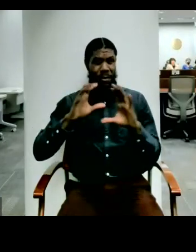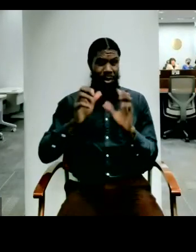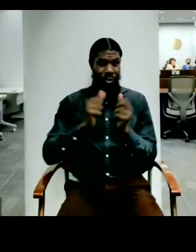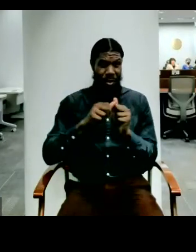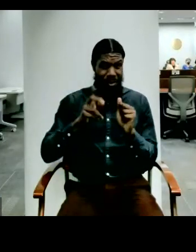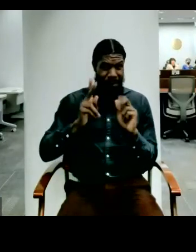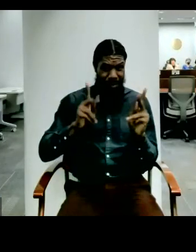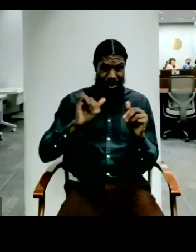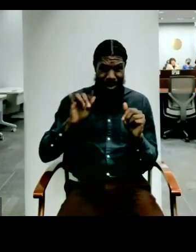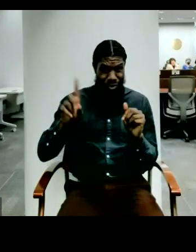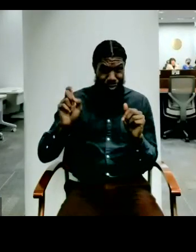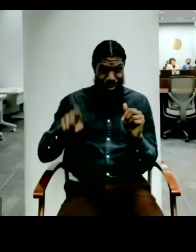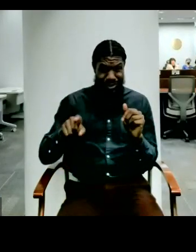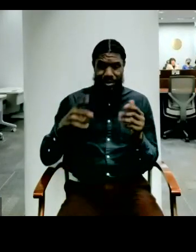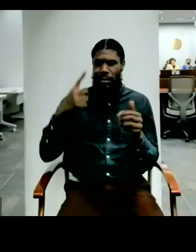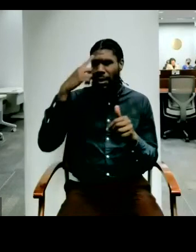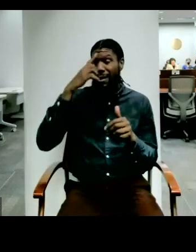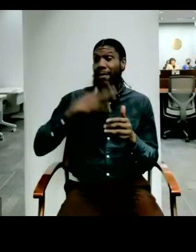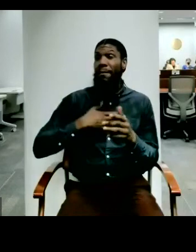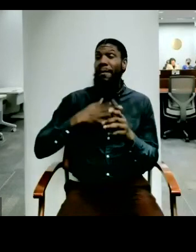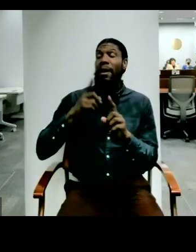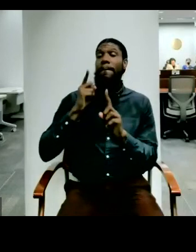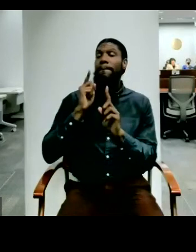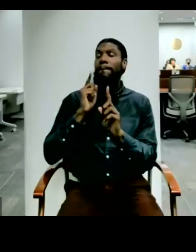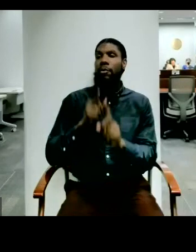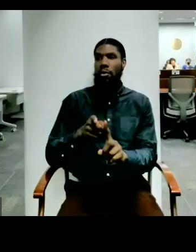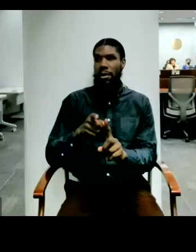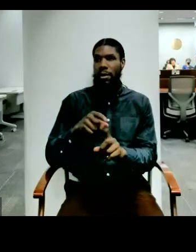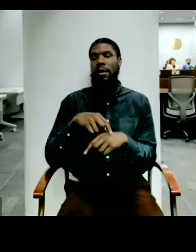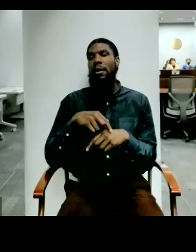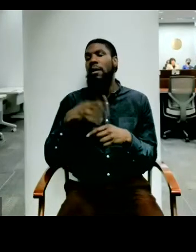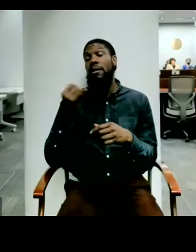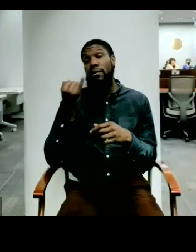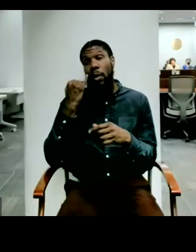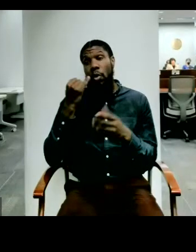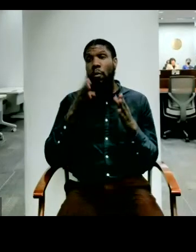I think my point is that if someone does not have basic literacy skills they may